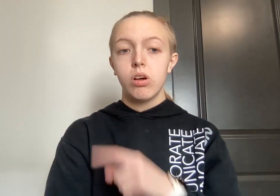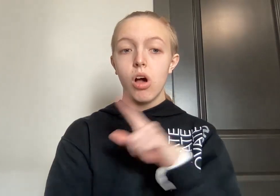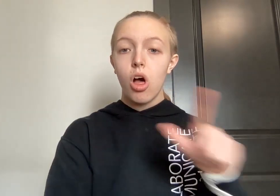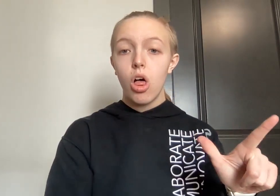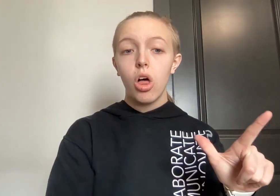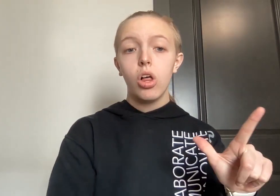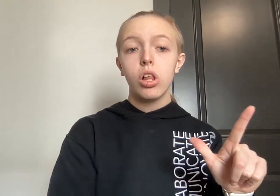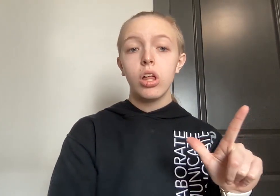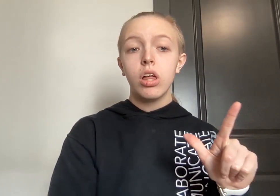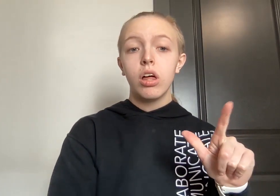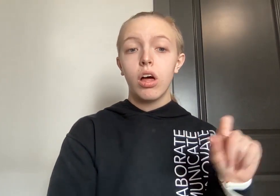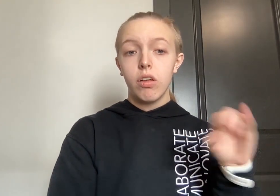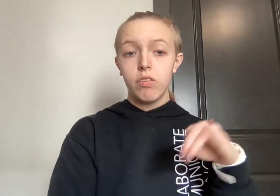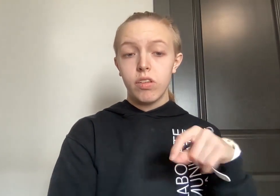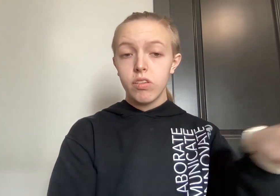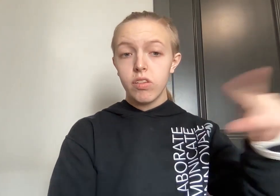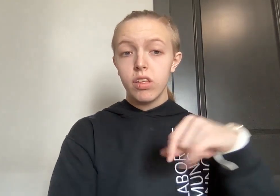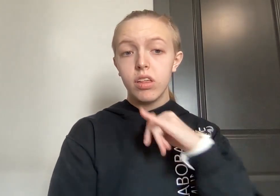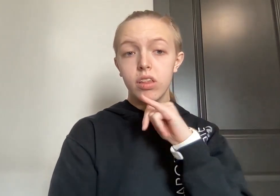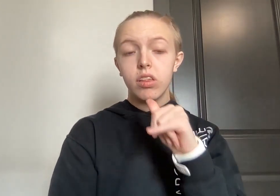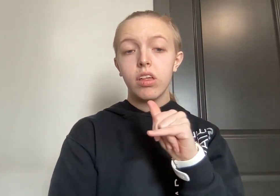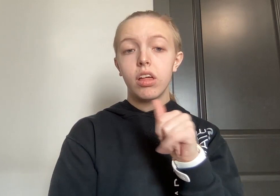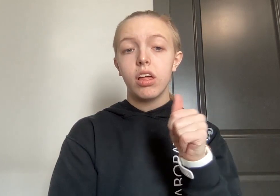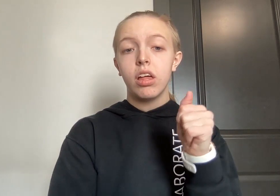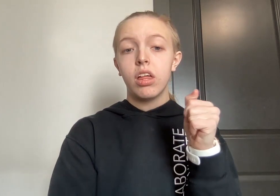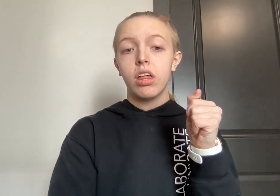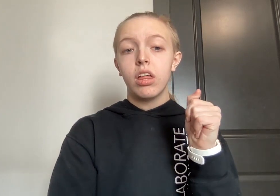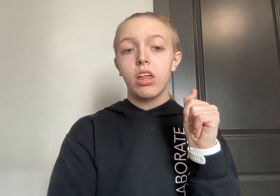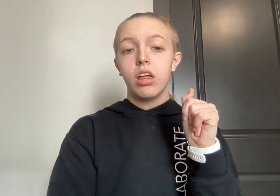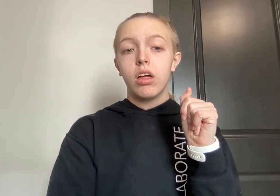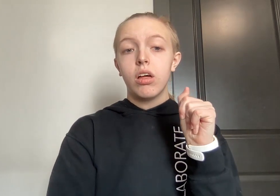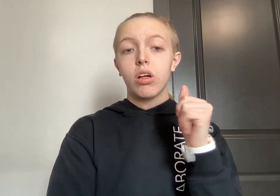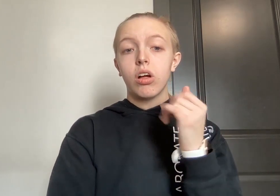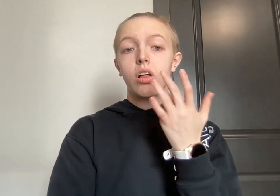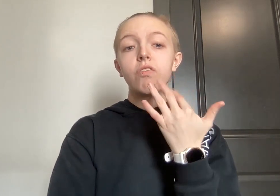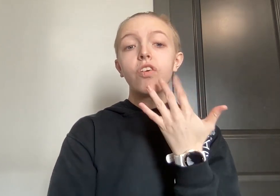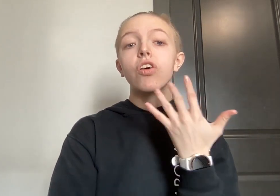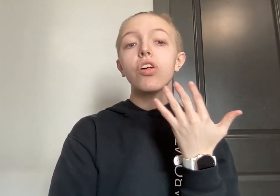All of this is a colorful